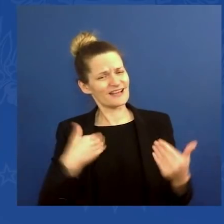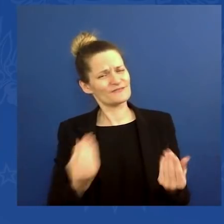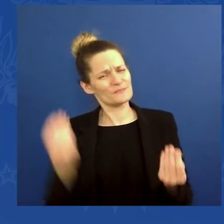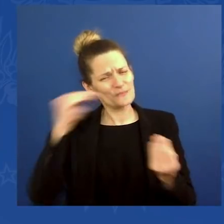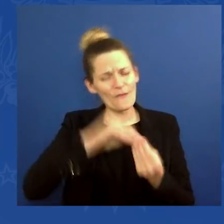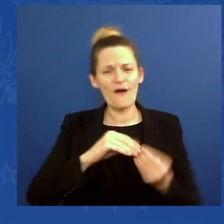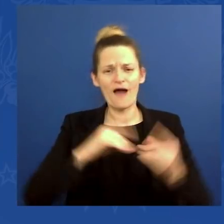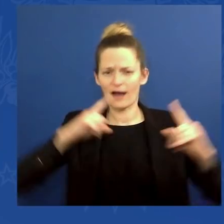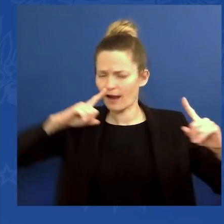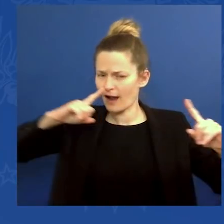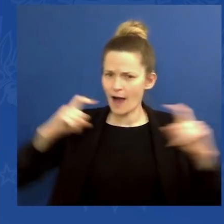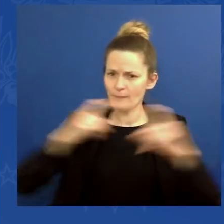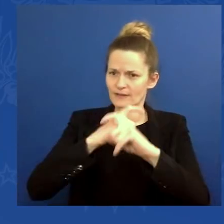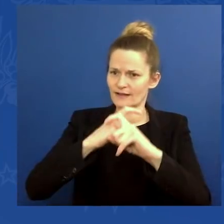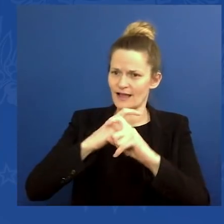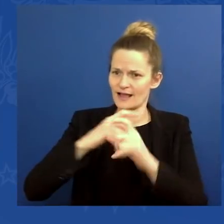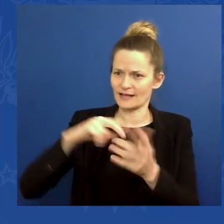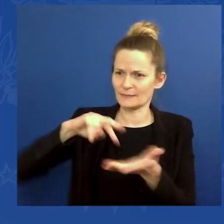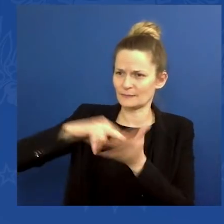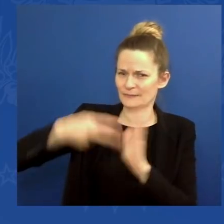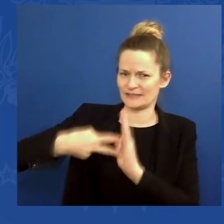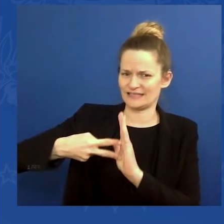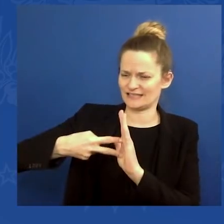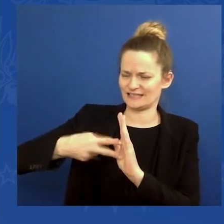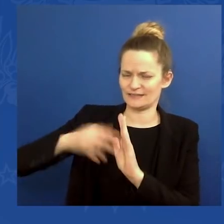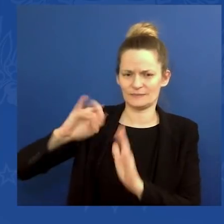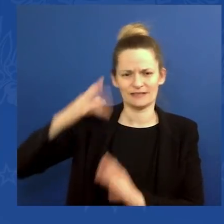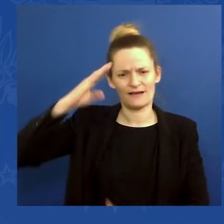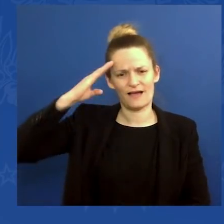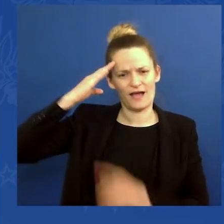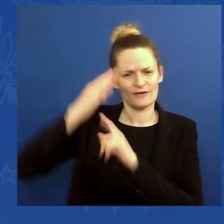There is an indelible part of it that is American,